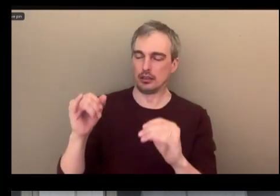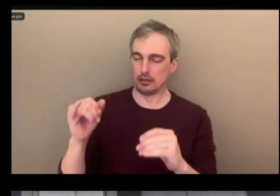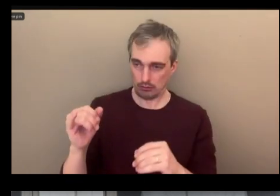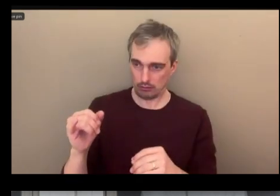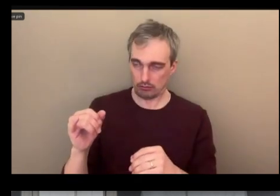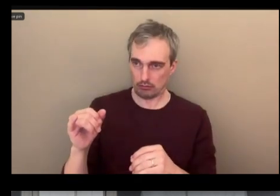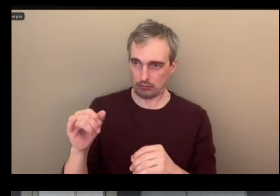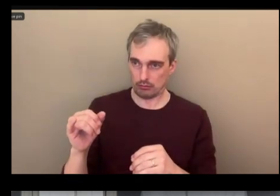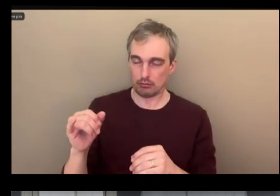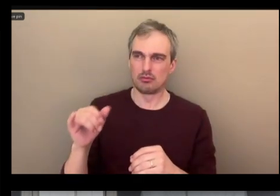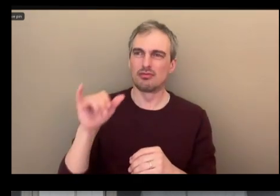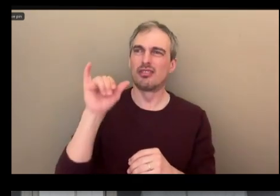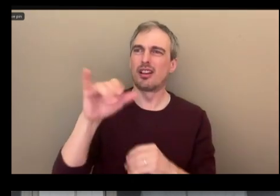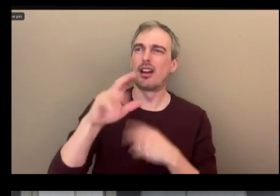To share with myself and my team.